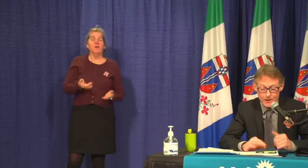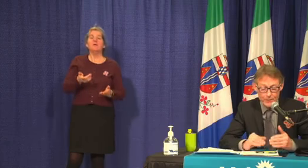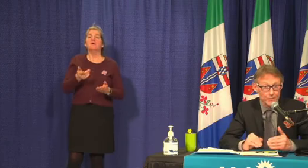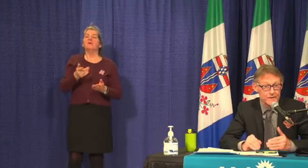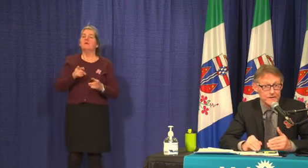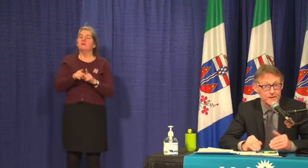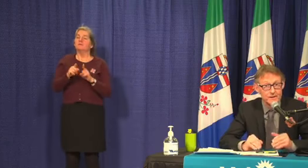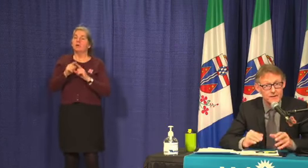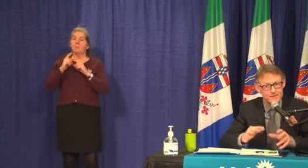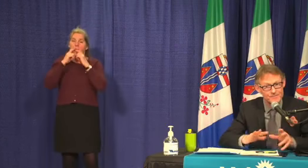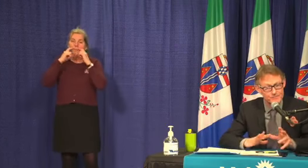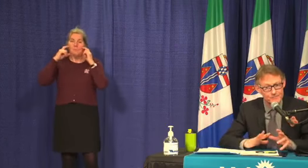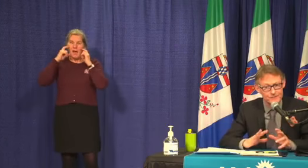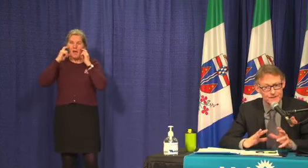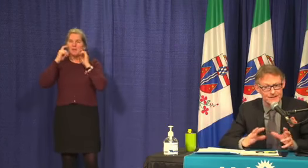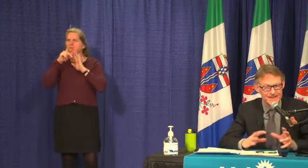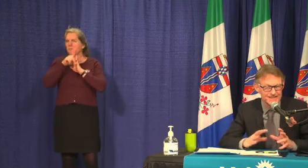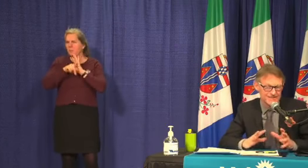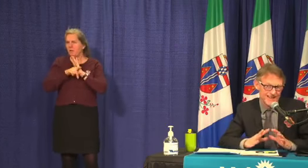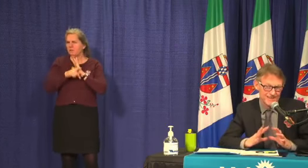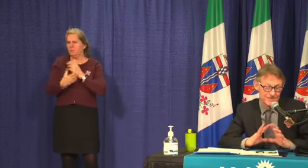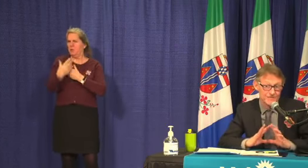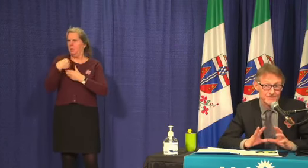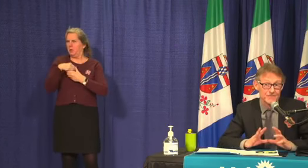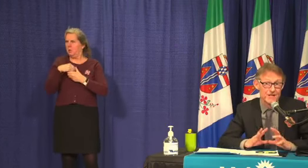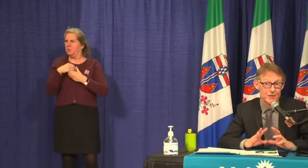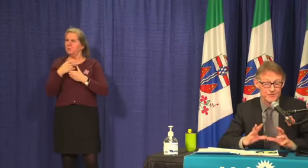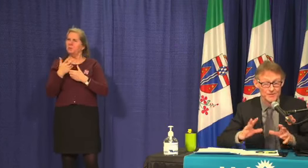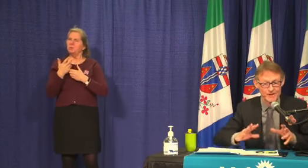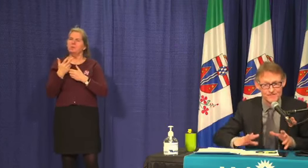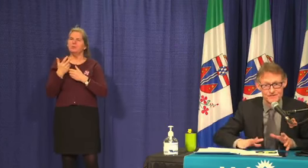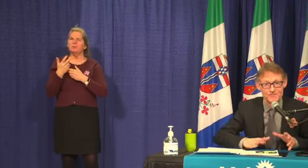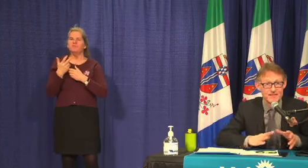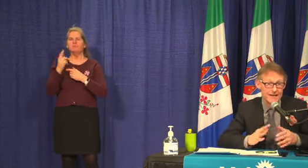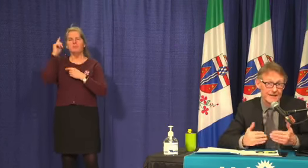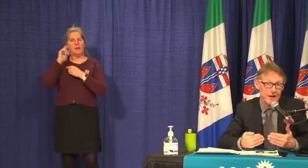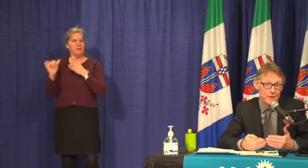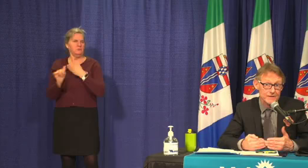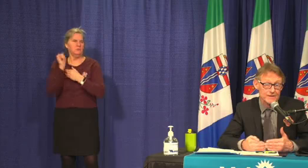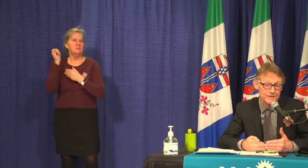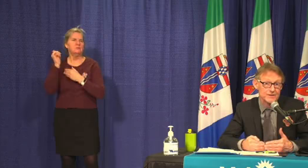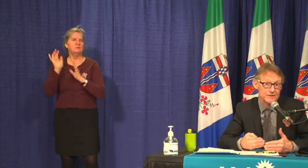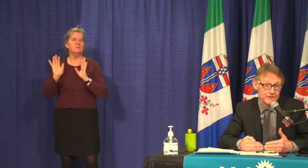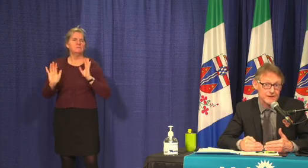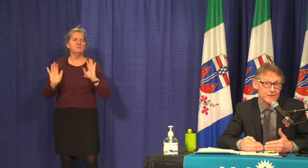ON. REALLY, THAT IS SORT OF IT FOR NOW. TO REALLY ALLOW US TO CONTINUE